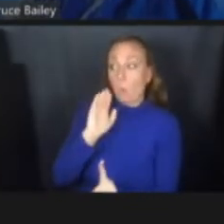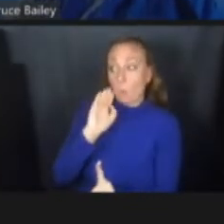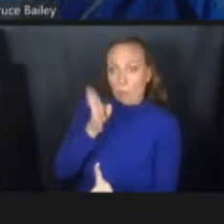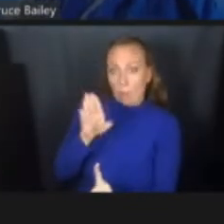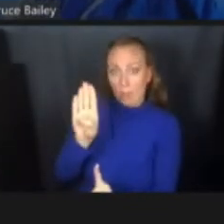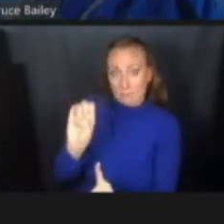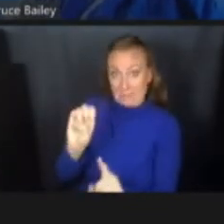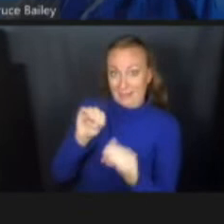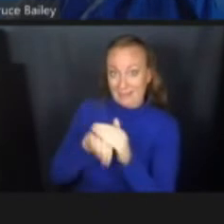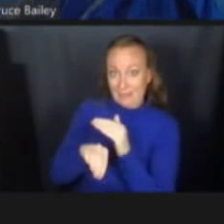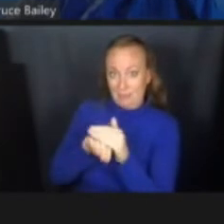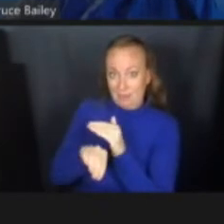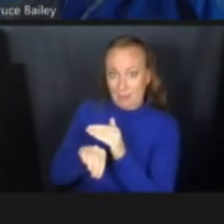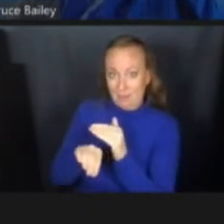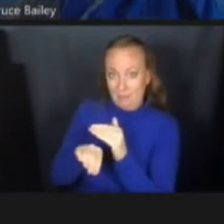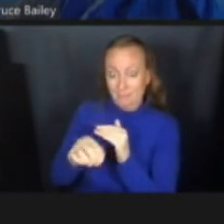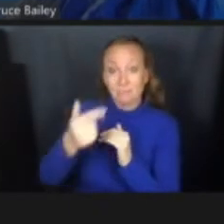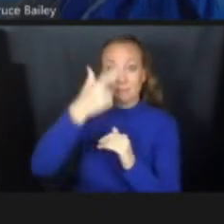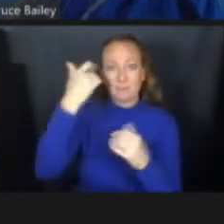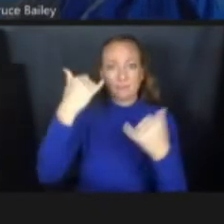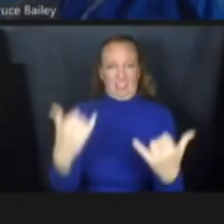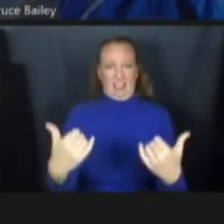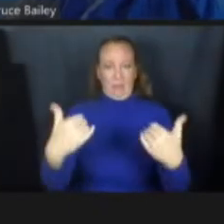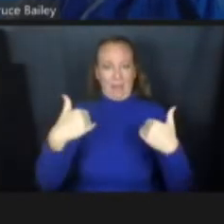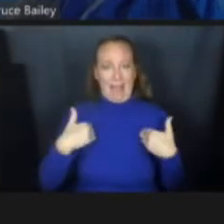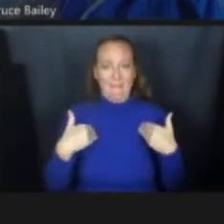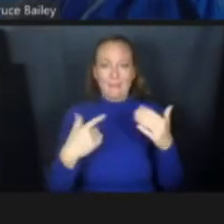because now there is a mandate under the law to do so.